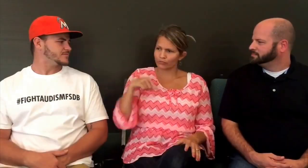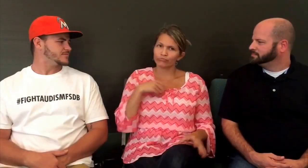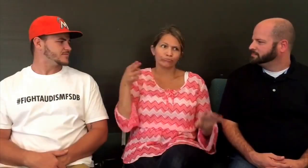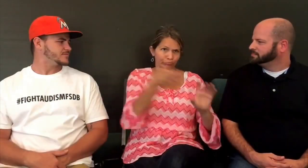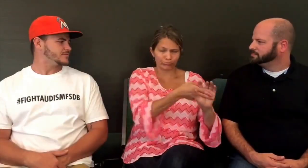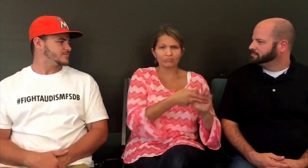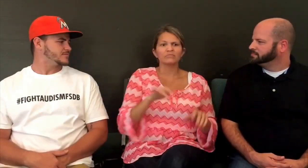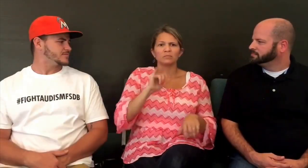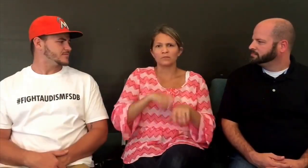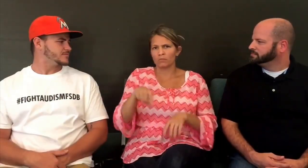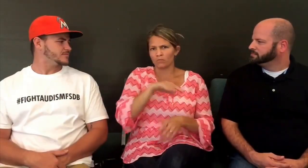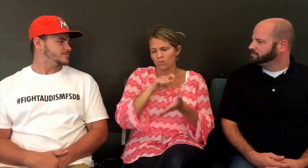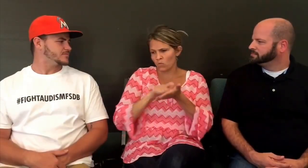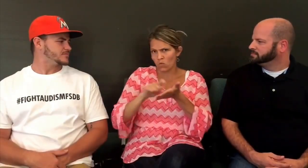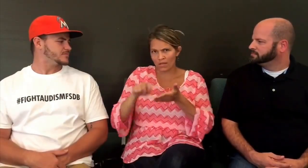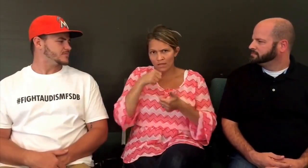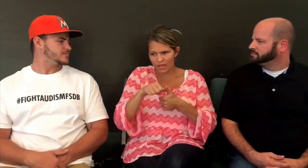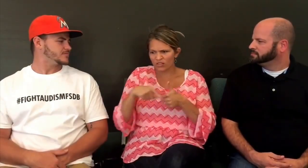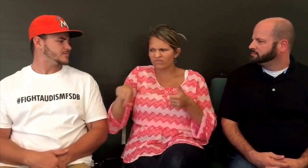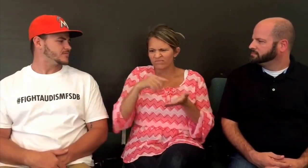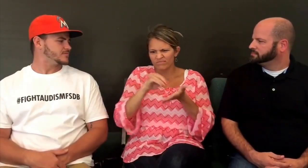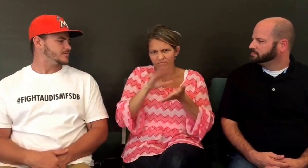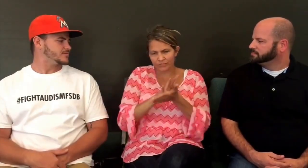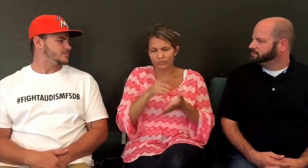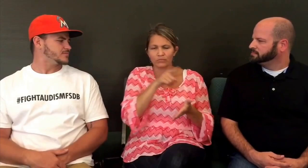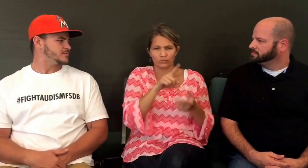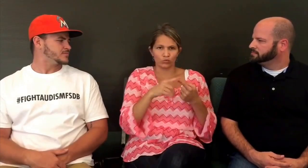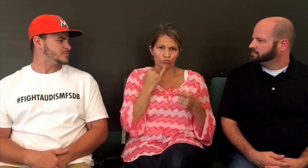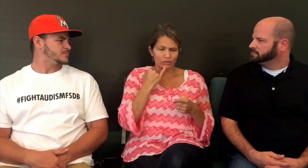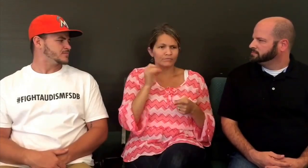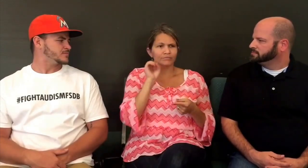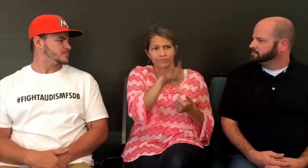We joined her and at the same time we wrote a letter to Dr. Prickett —